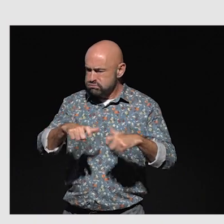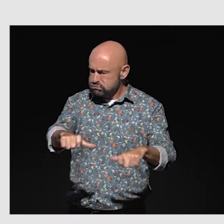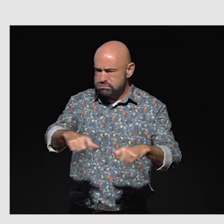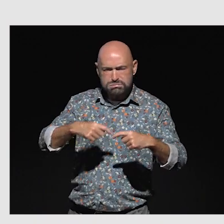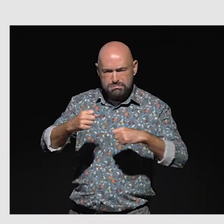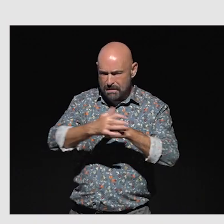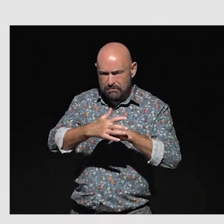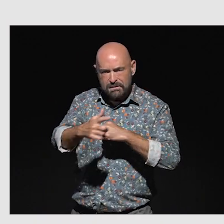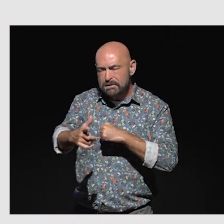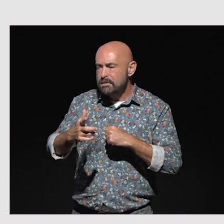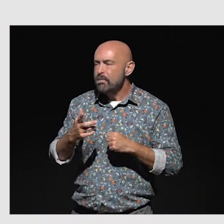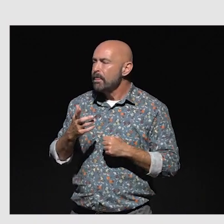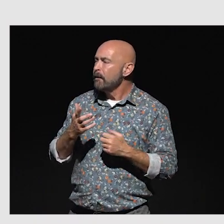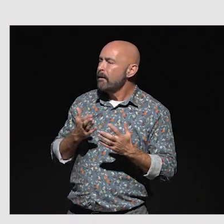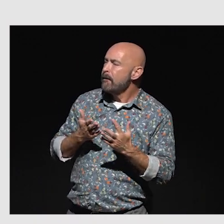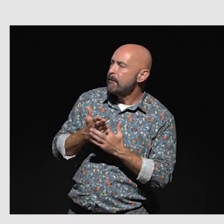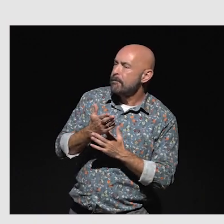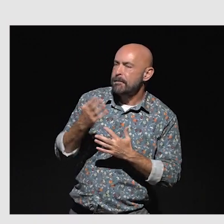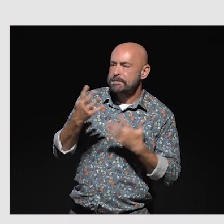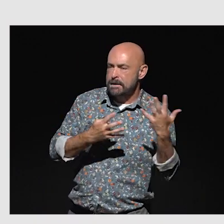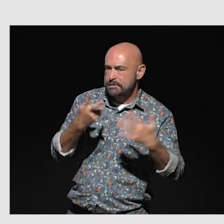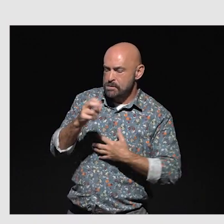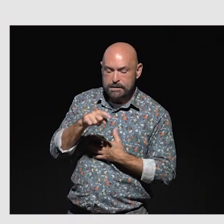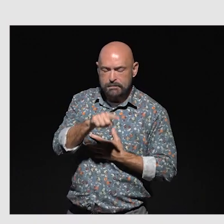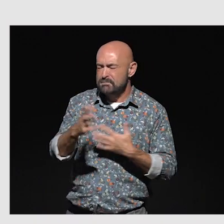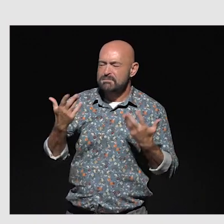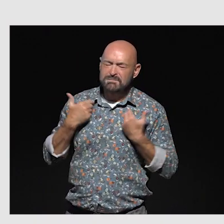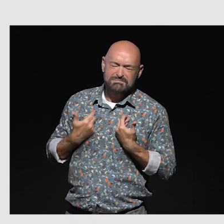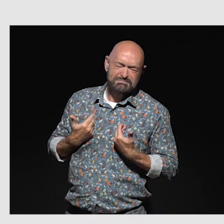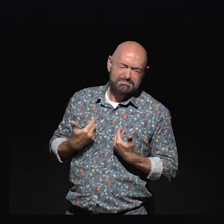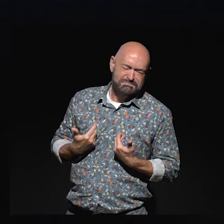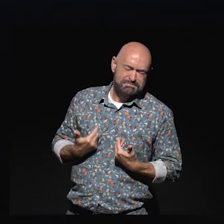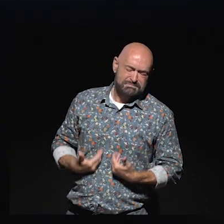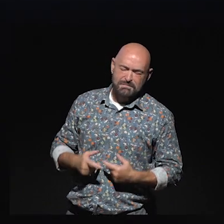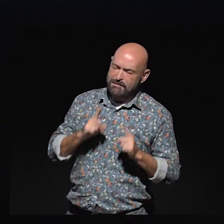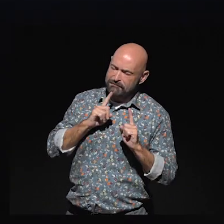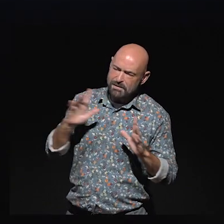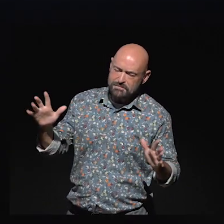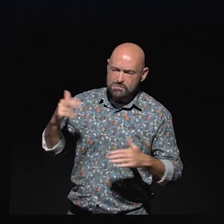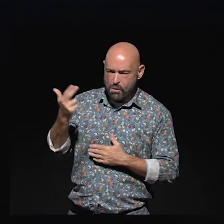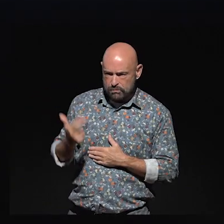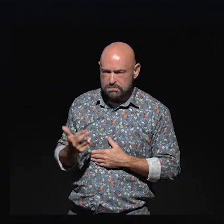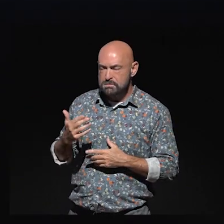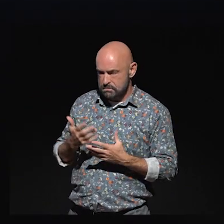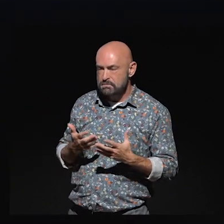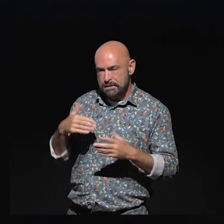He is, by the 1920s, hugely wealthy, most famous artist in Paris.